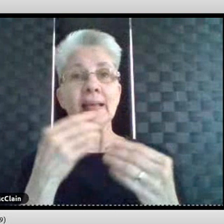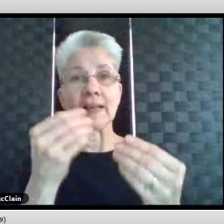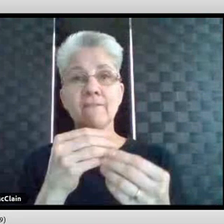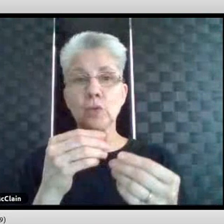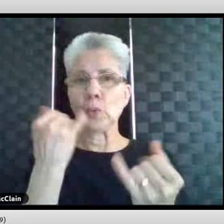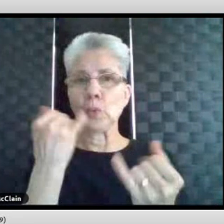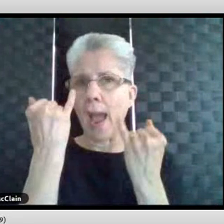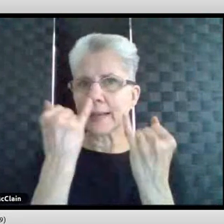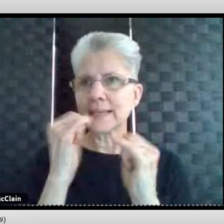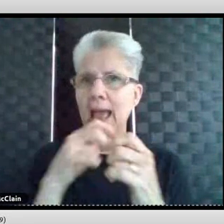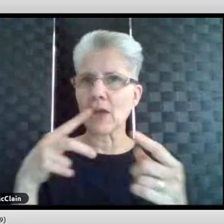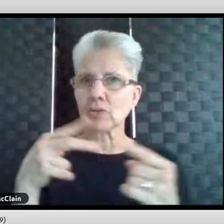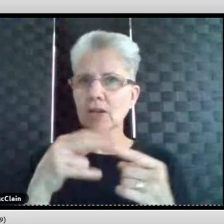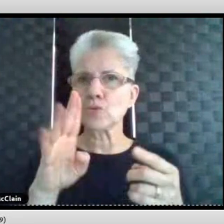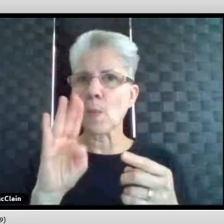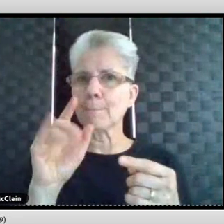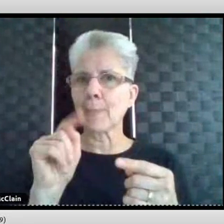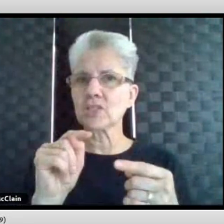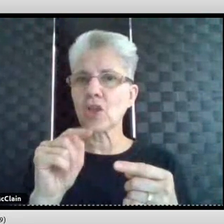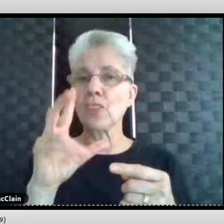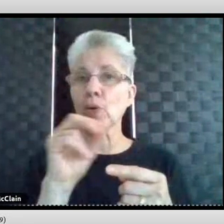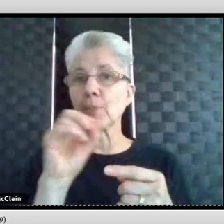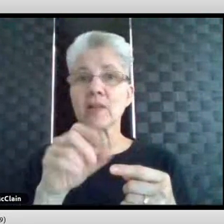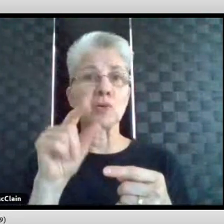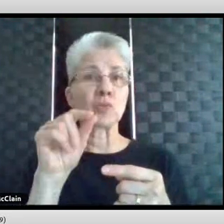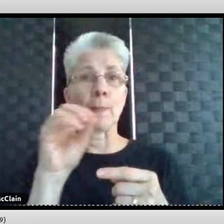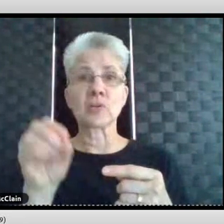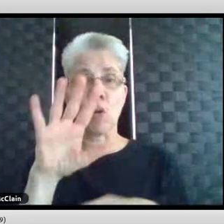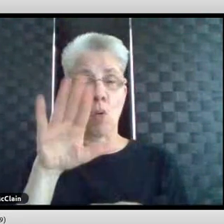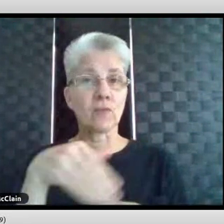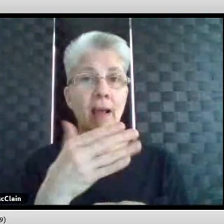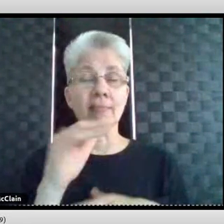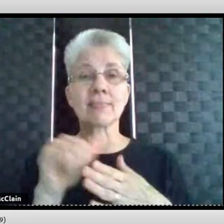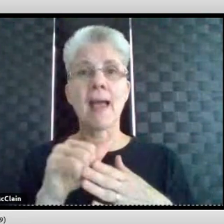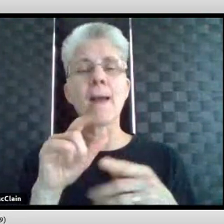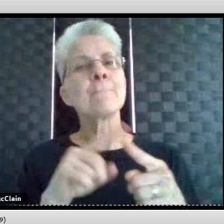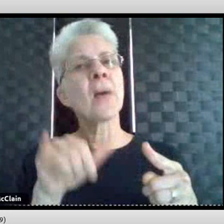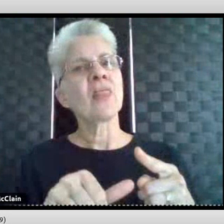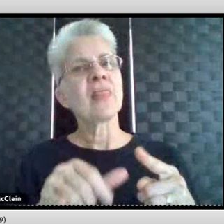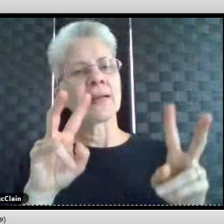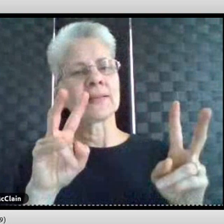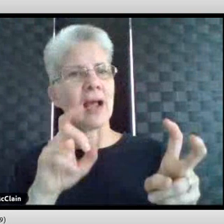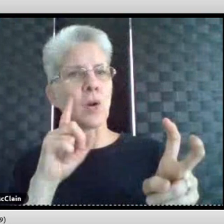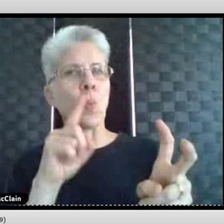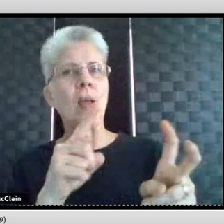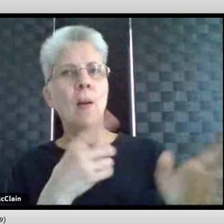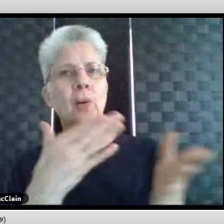on how to cut your budget 30% overnight or 20% or whatever it is. But that title will bring more people in